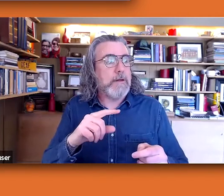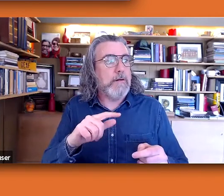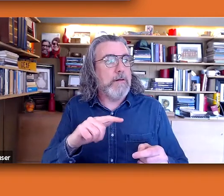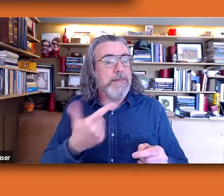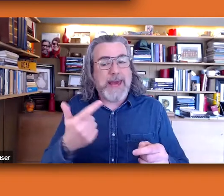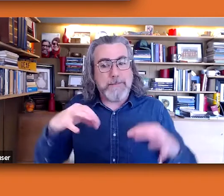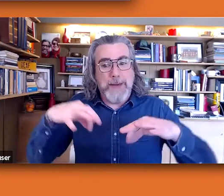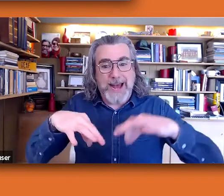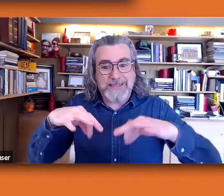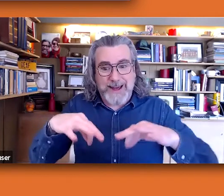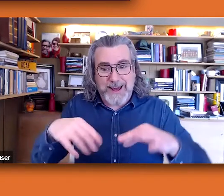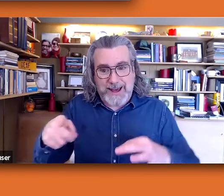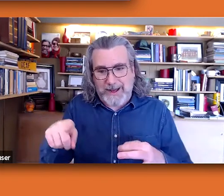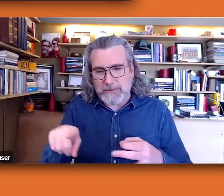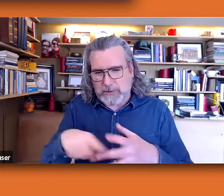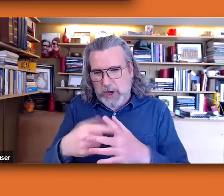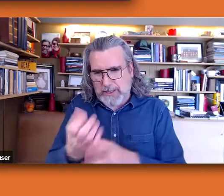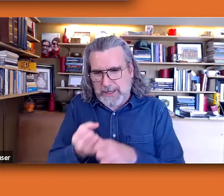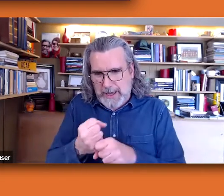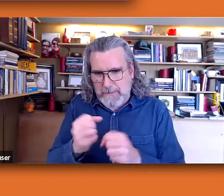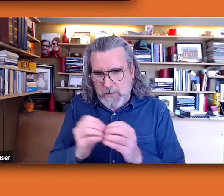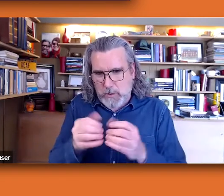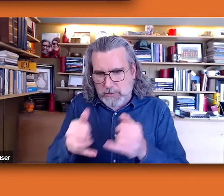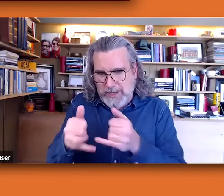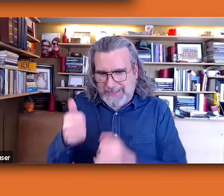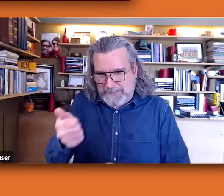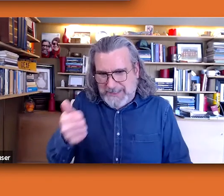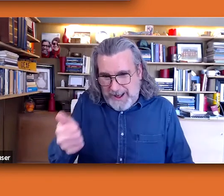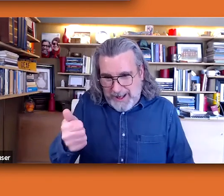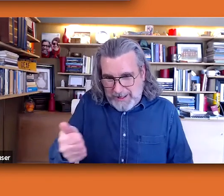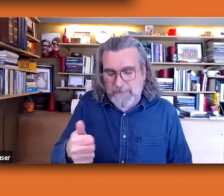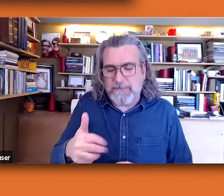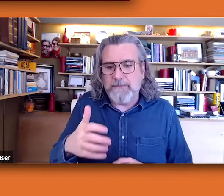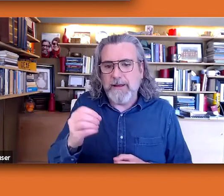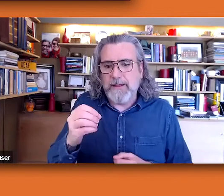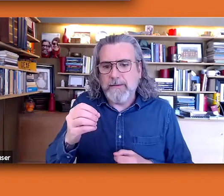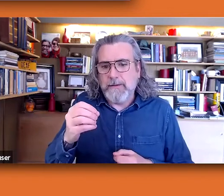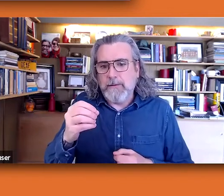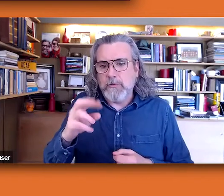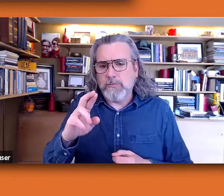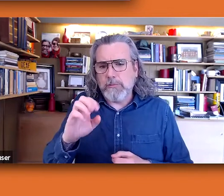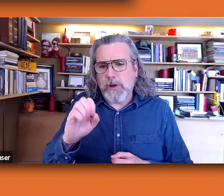and then, like I said, Matt Dye was starting to get more grants on his own.